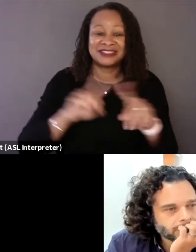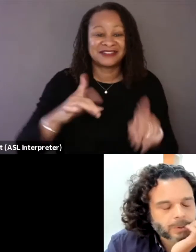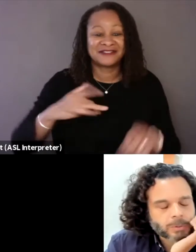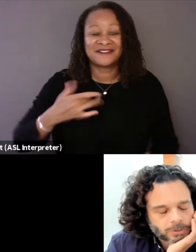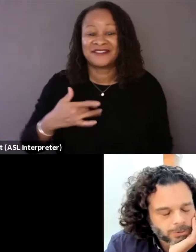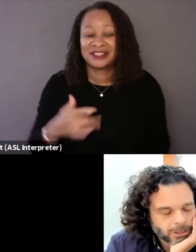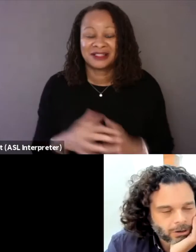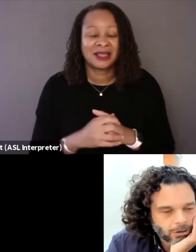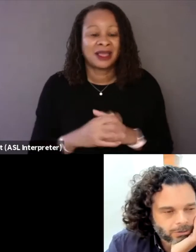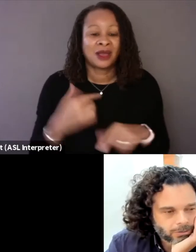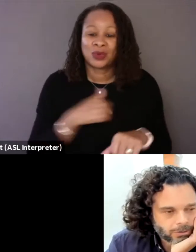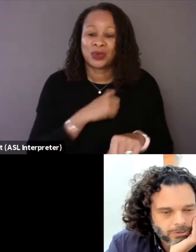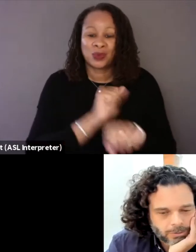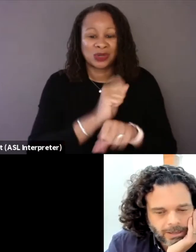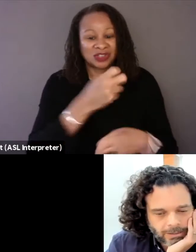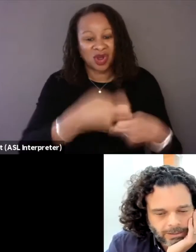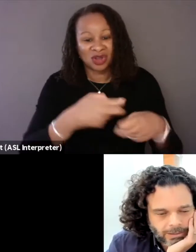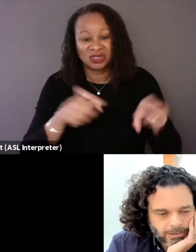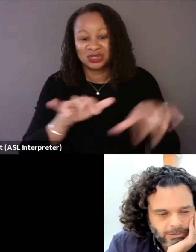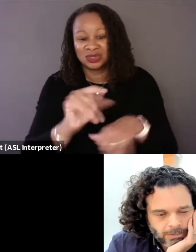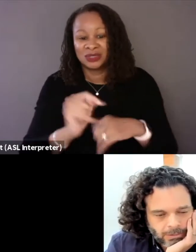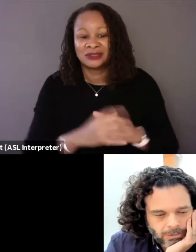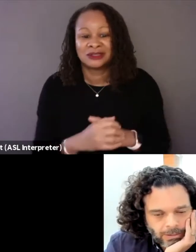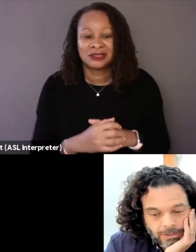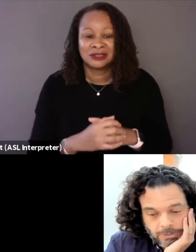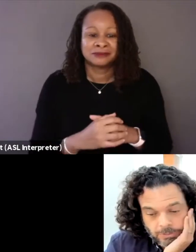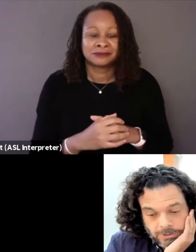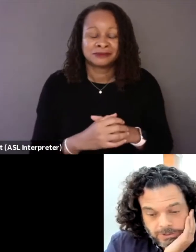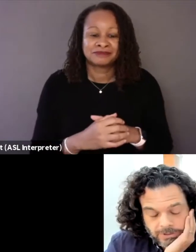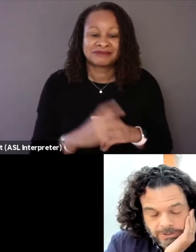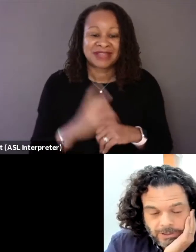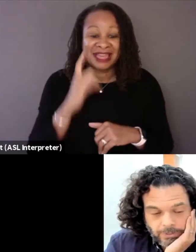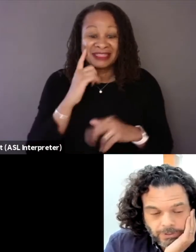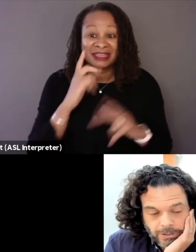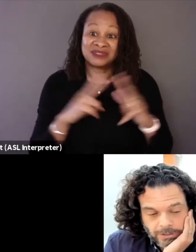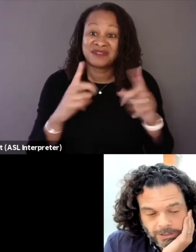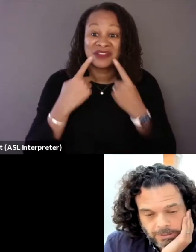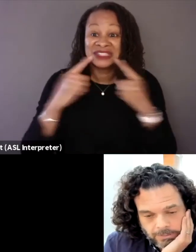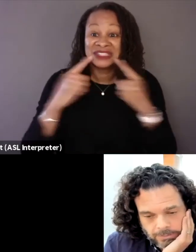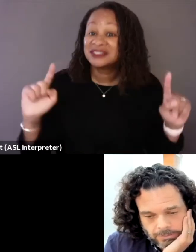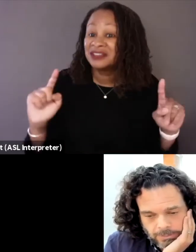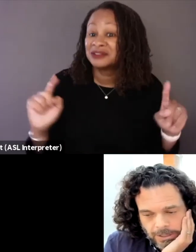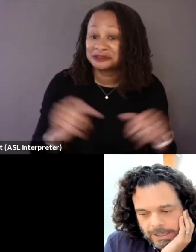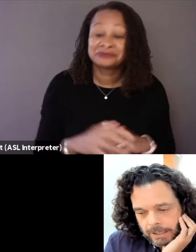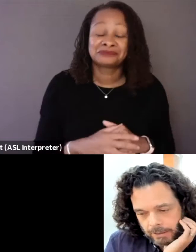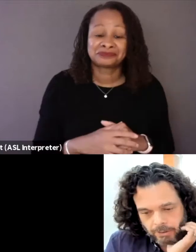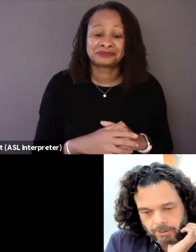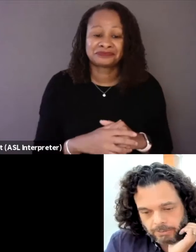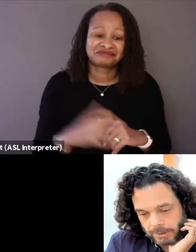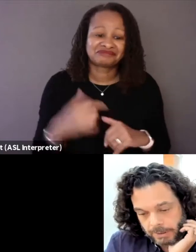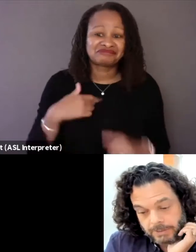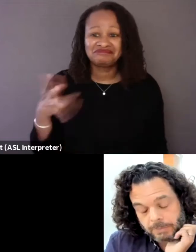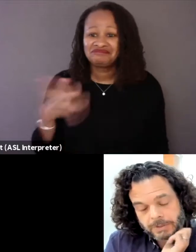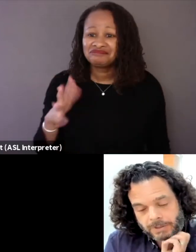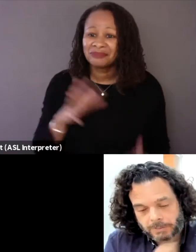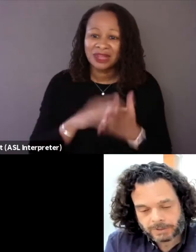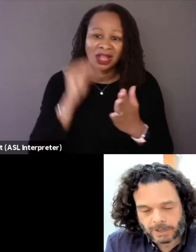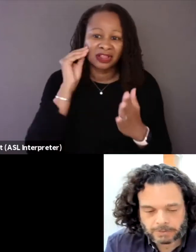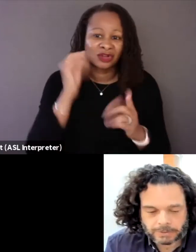You know, we worked really hard to do that and I think it was really successful and, and I kind of learned at least from a cinematographer